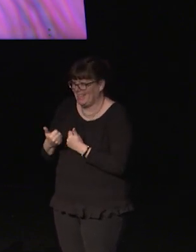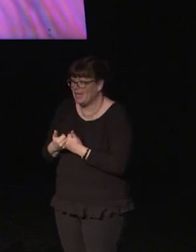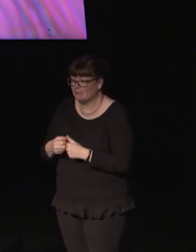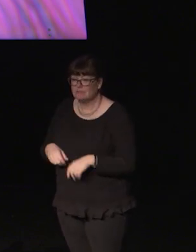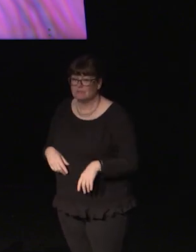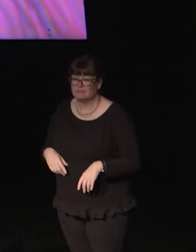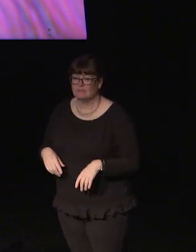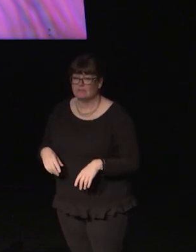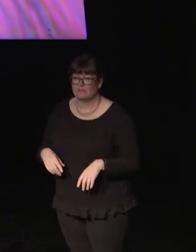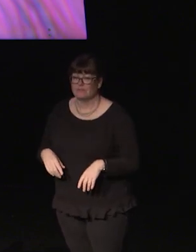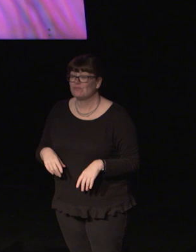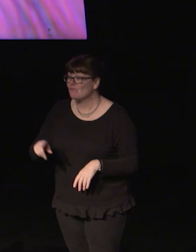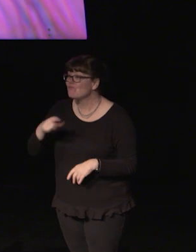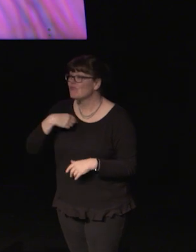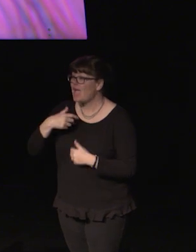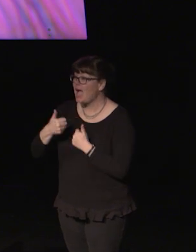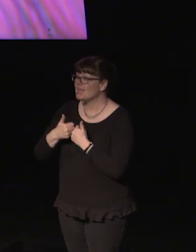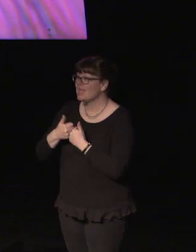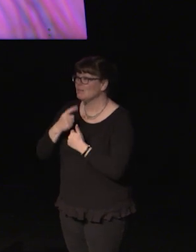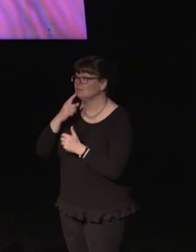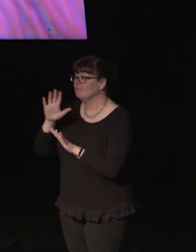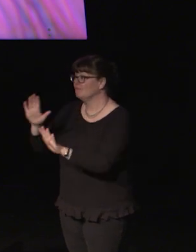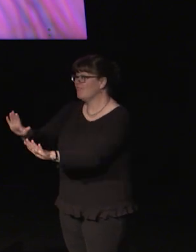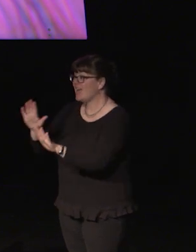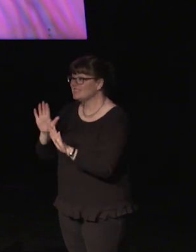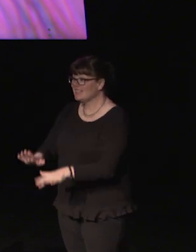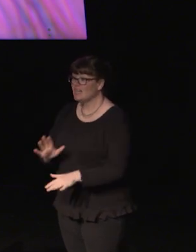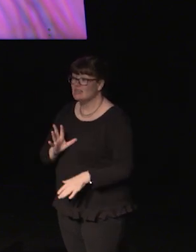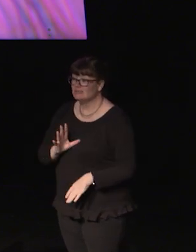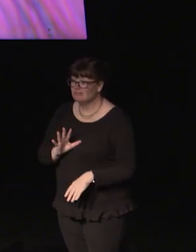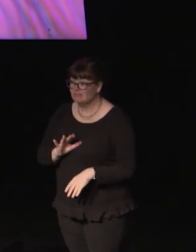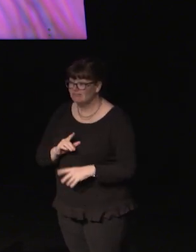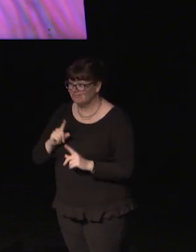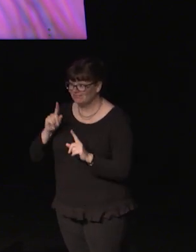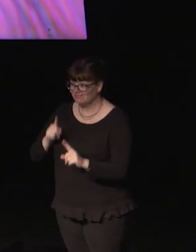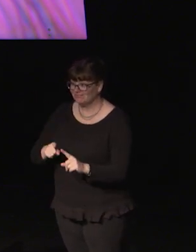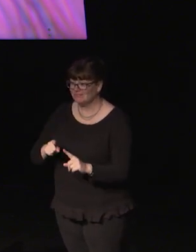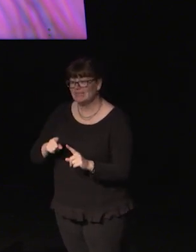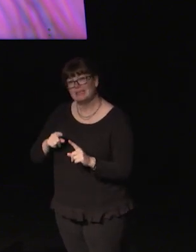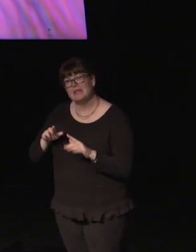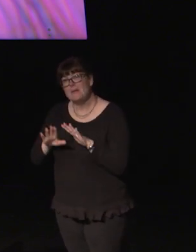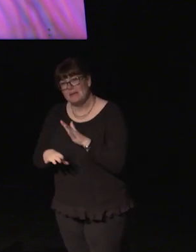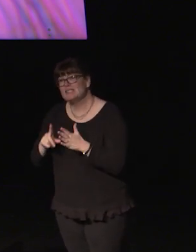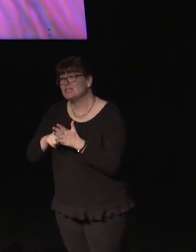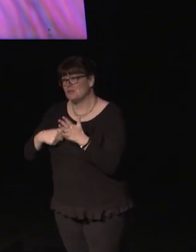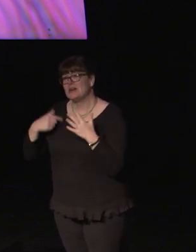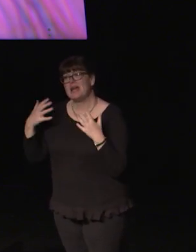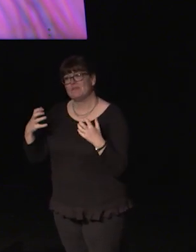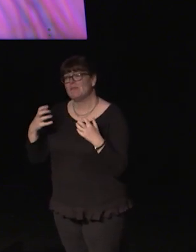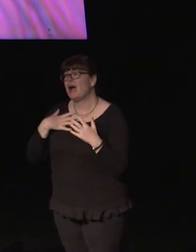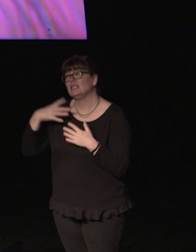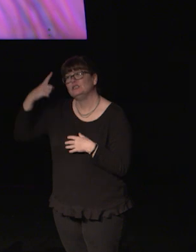like if you wanna see a game that is fantastic. It's basically what I want from like... I would dream to have at every game.